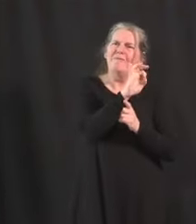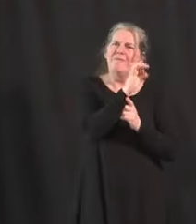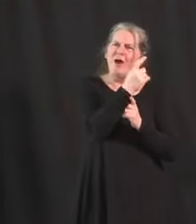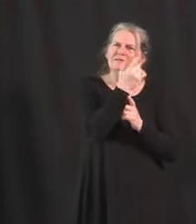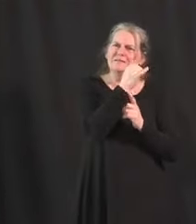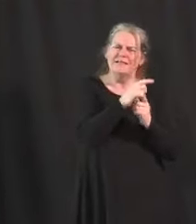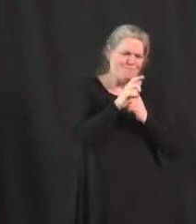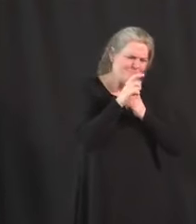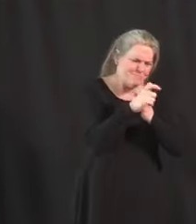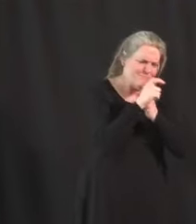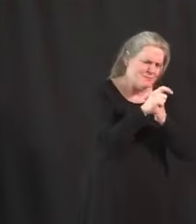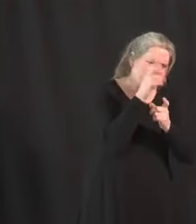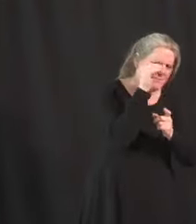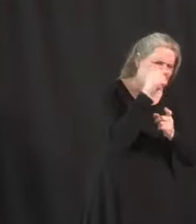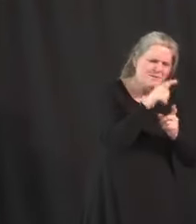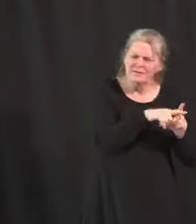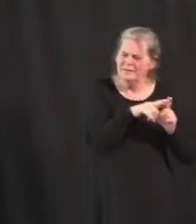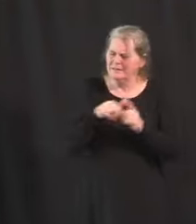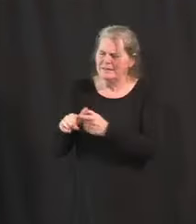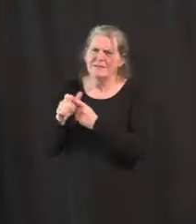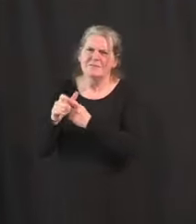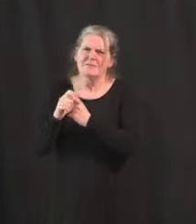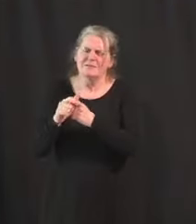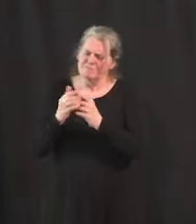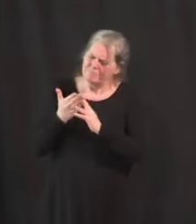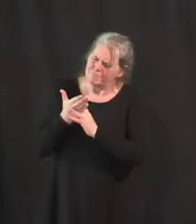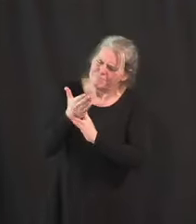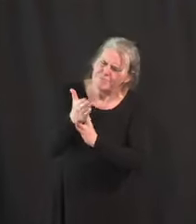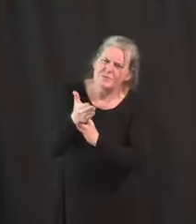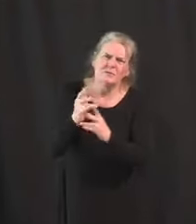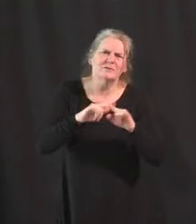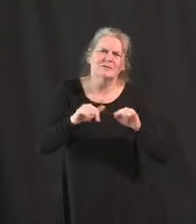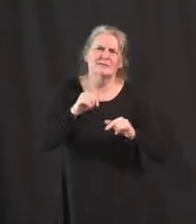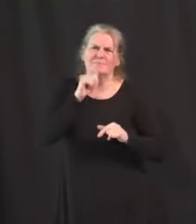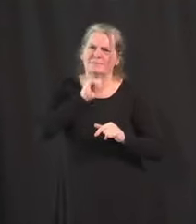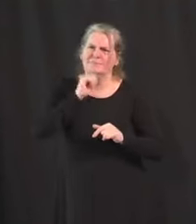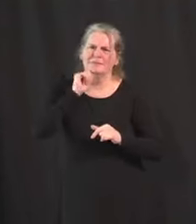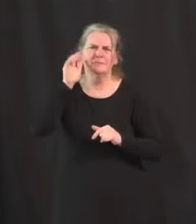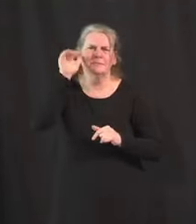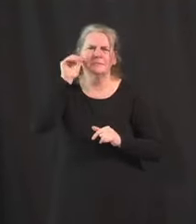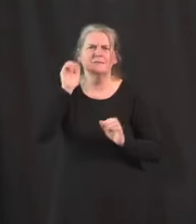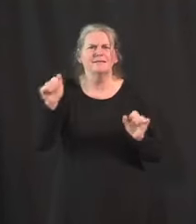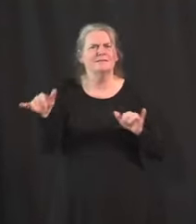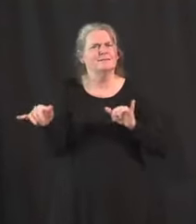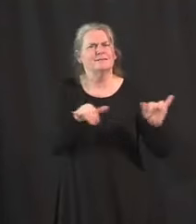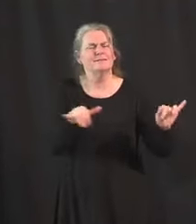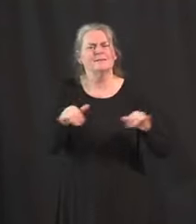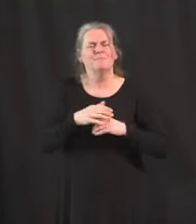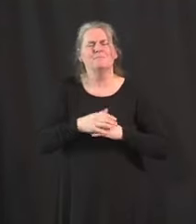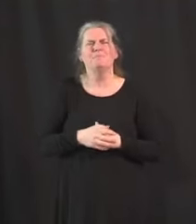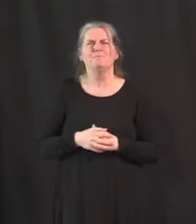DETERMINATION AS WE PROGRESS IN THIS PANDEMIC MARATHON OF HOPE? [ Speaking in French,